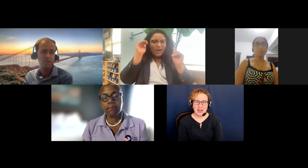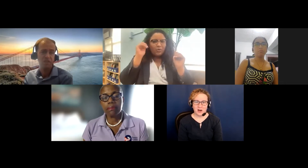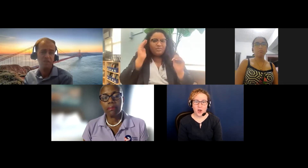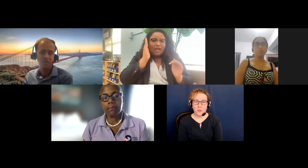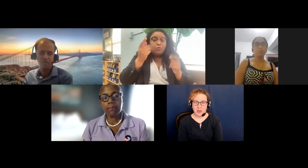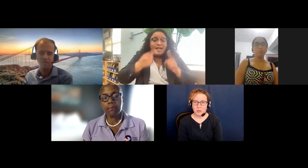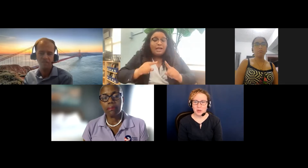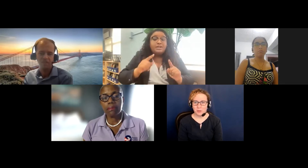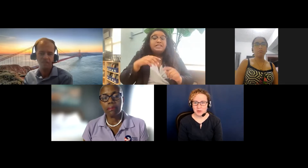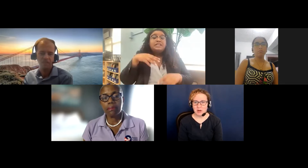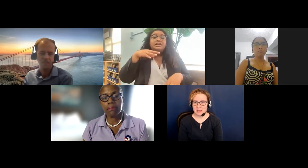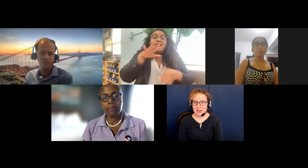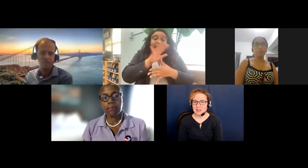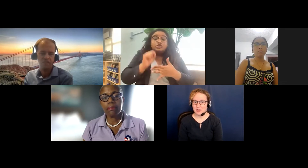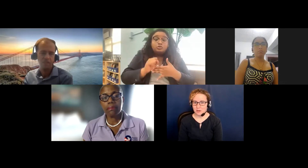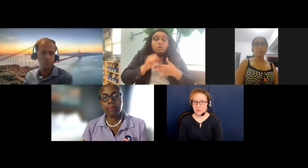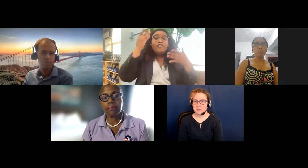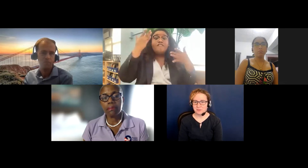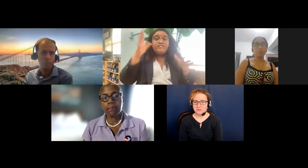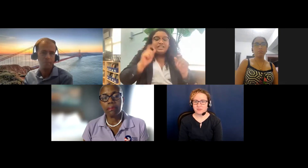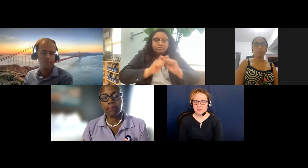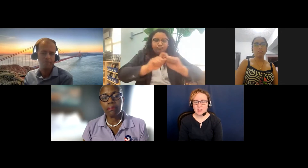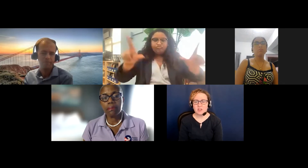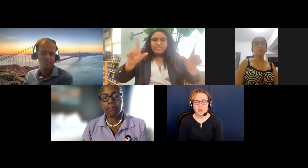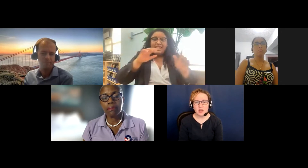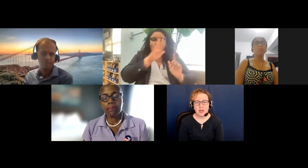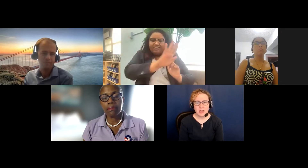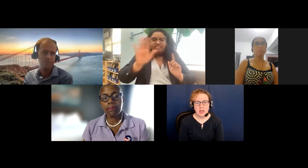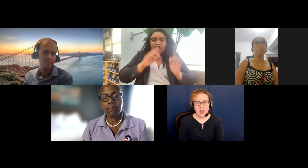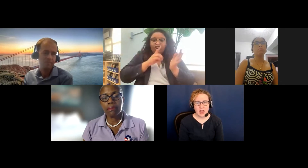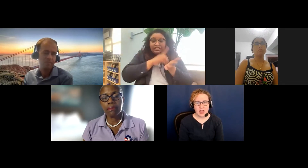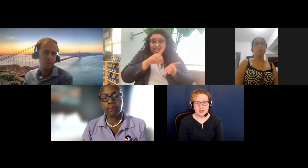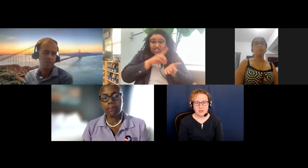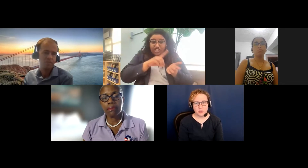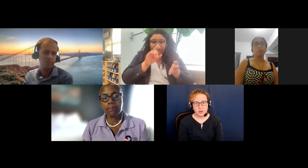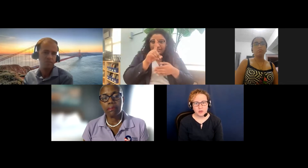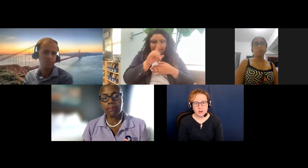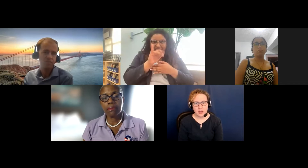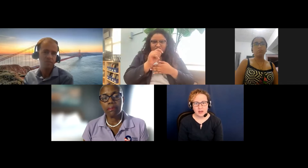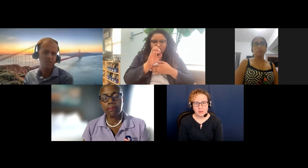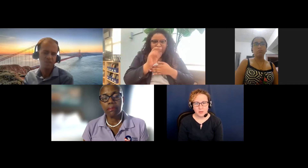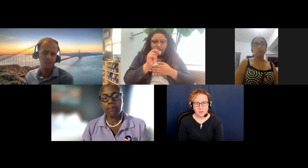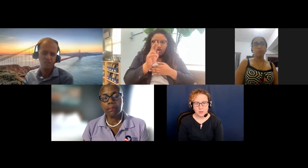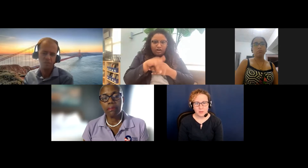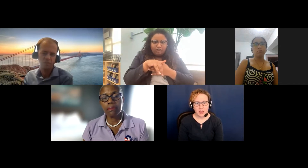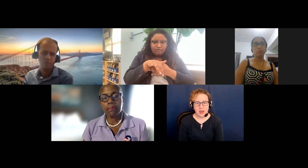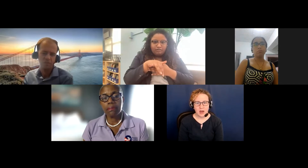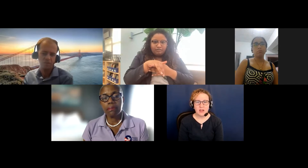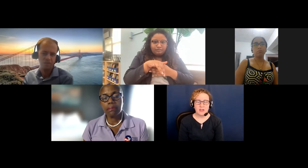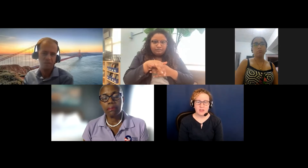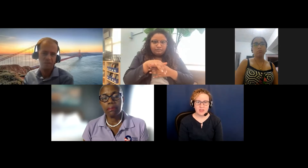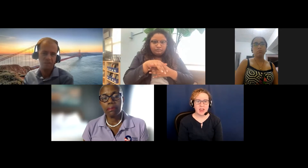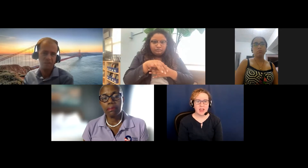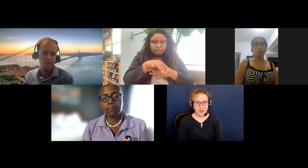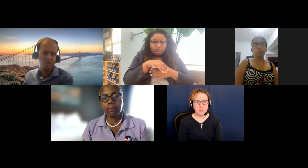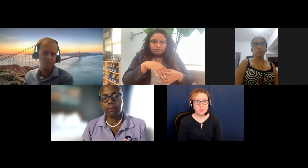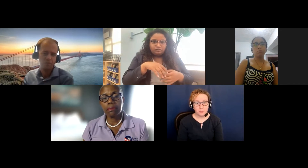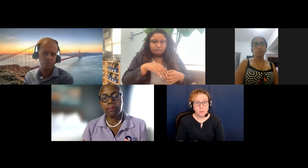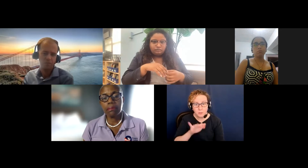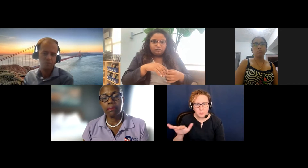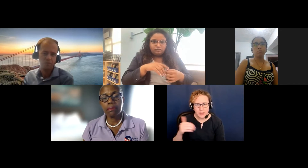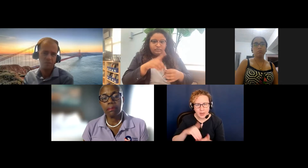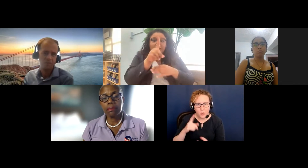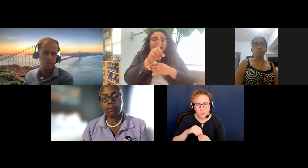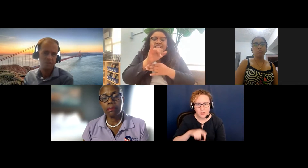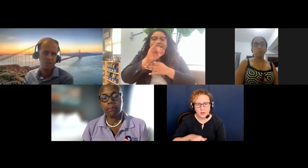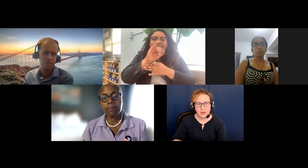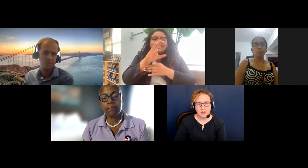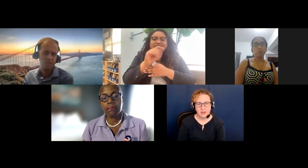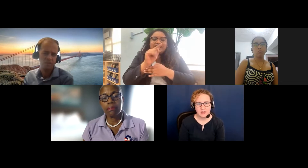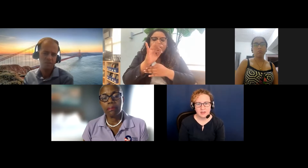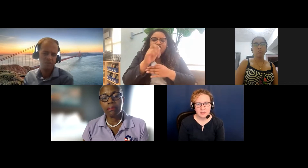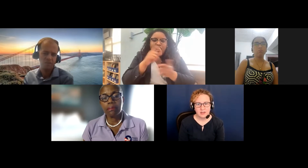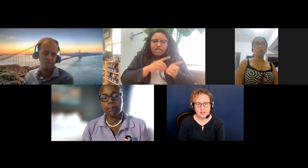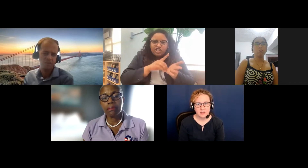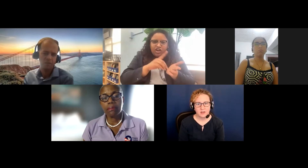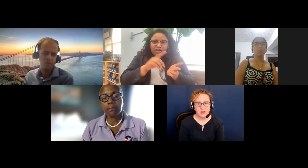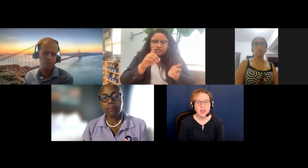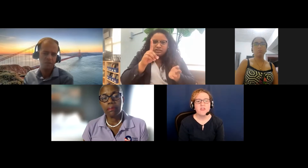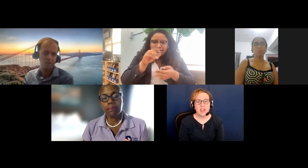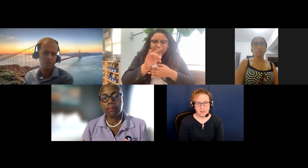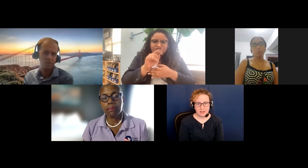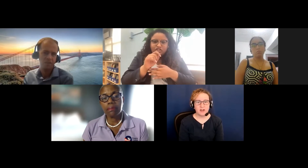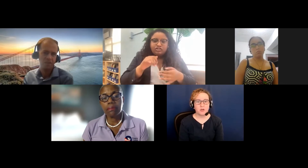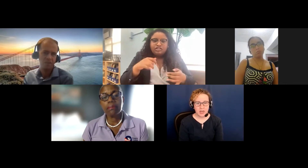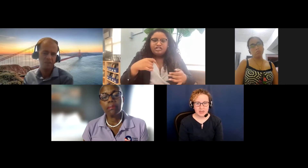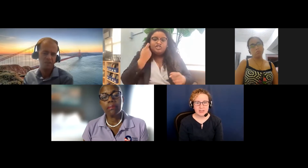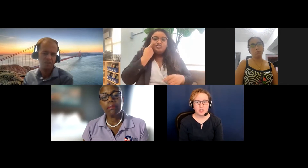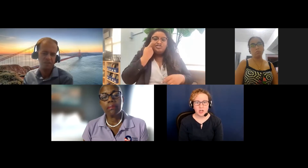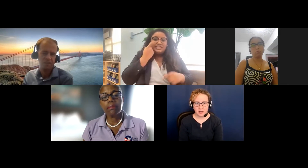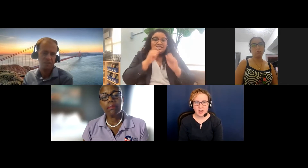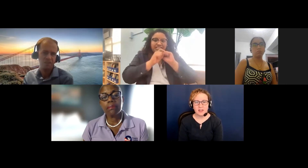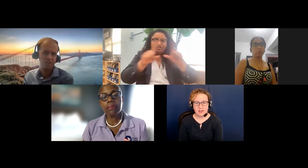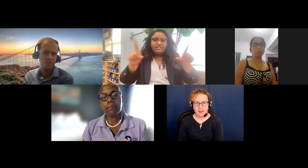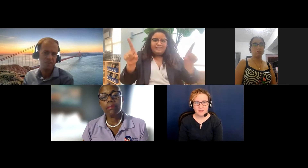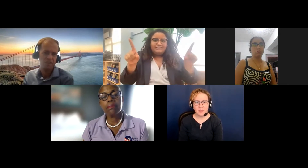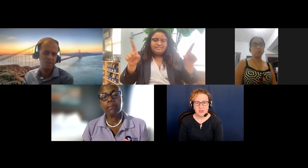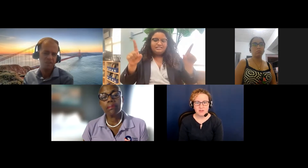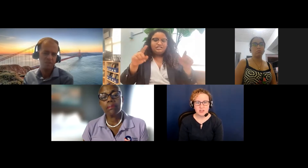are hoping will be recognized soon. There is a dictionary that was just